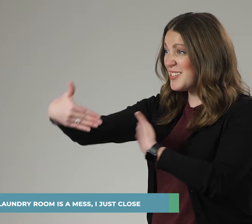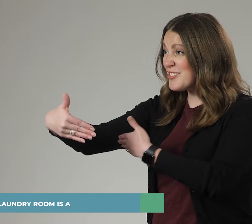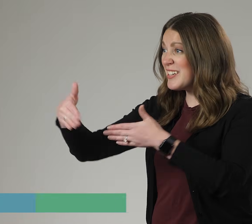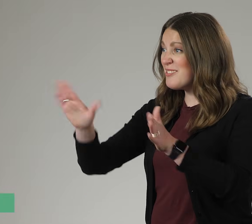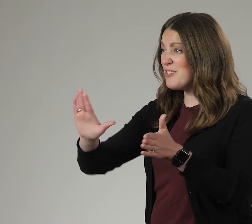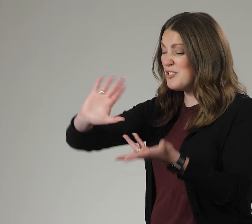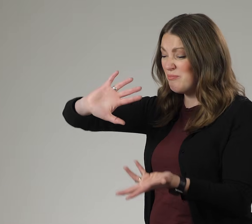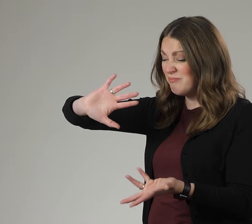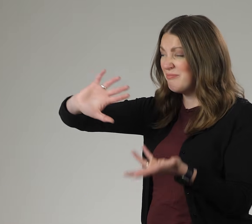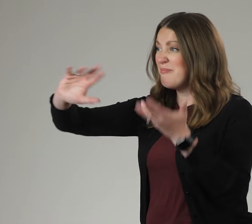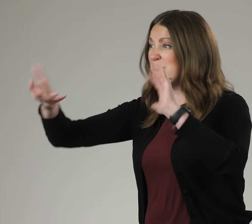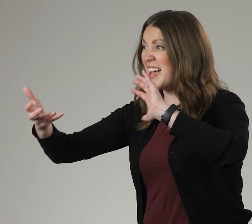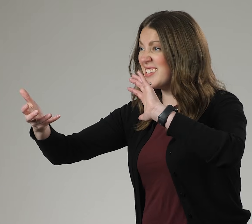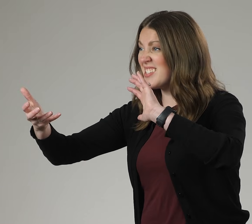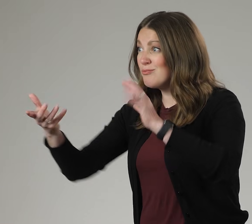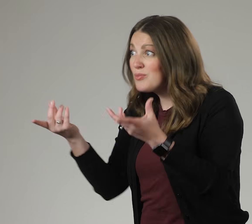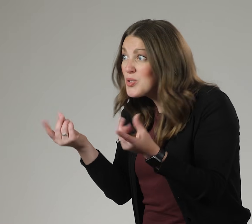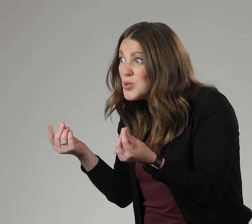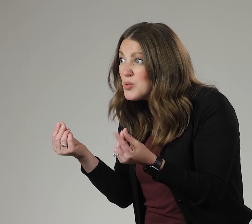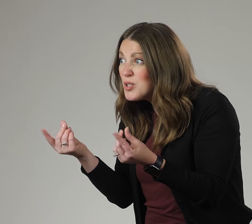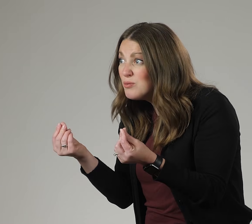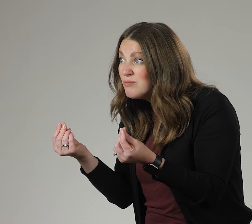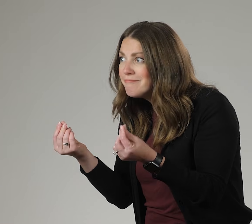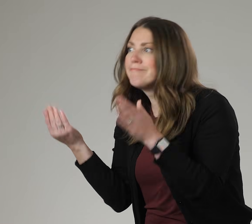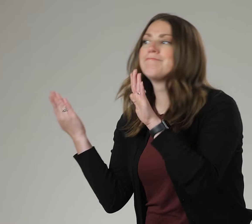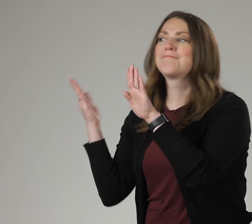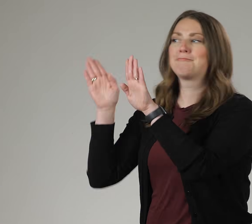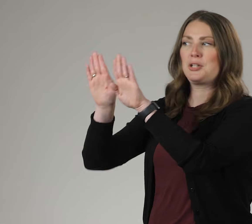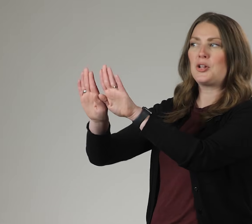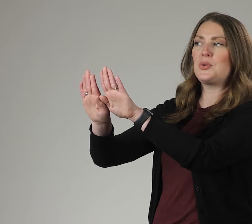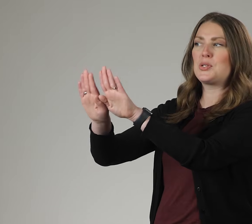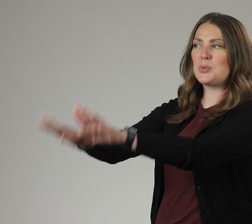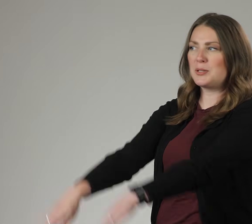Laundry room mess do-do close the door.